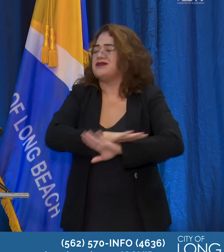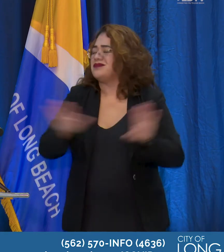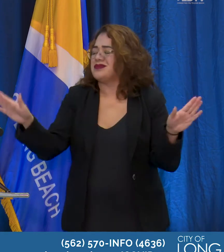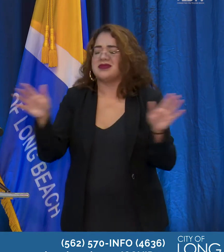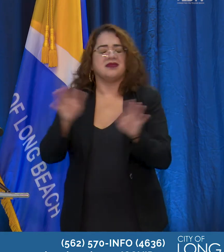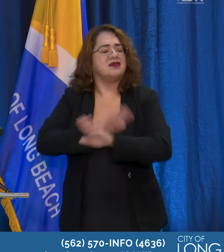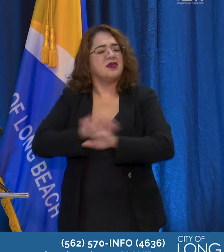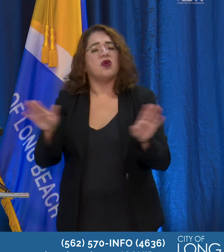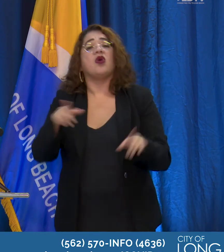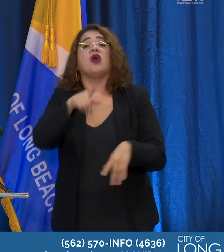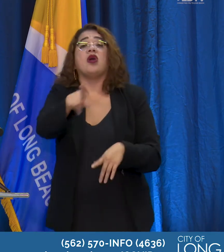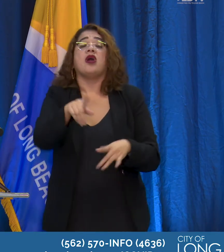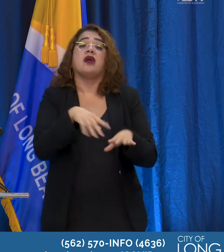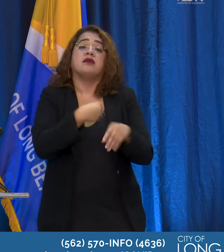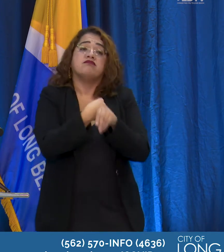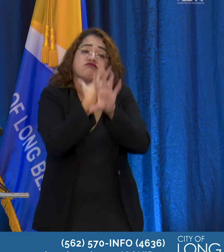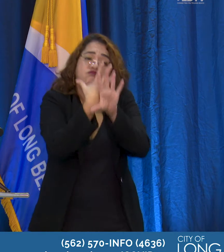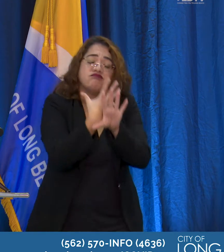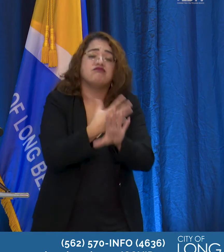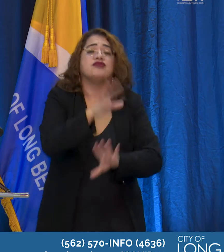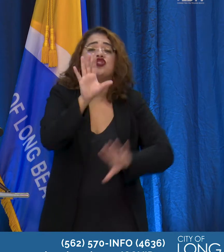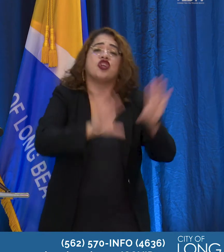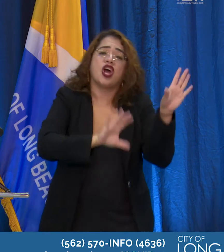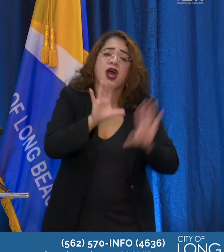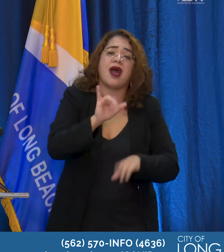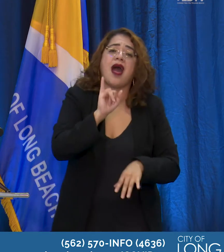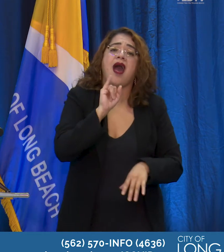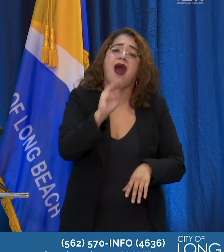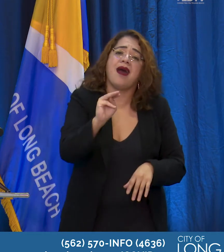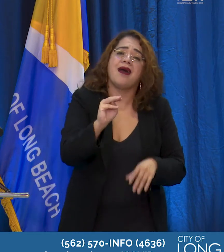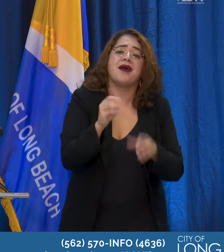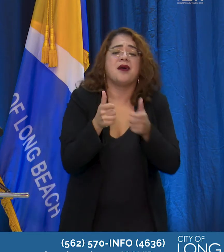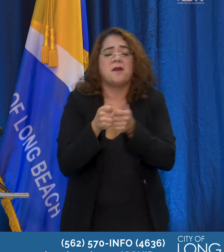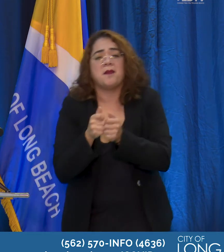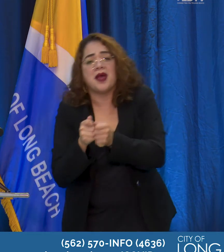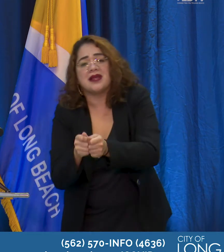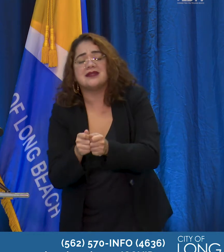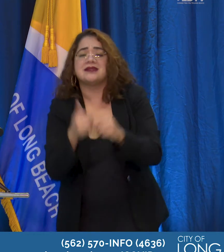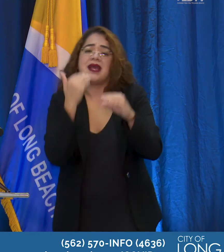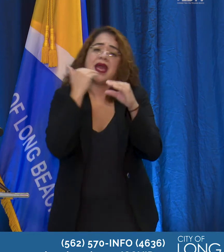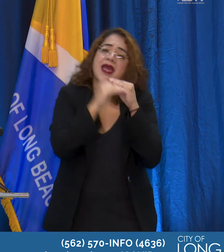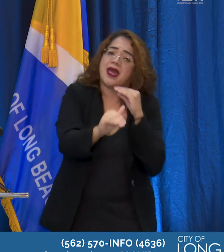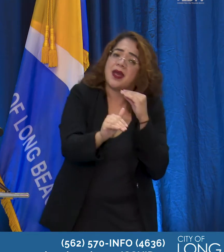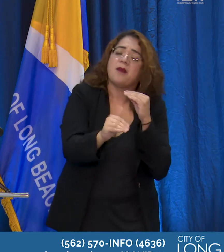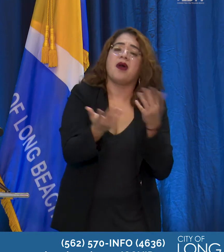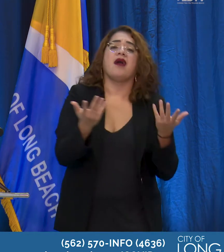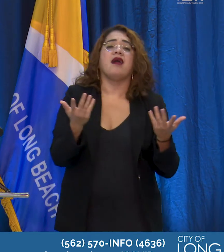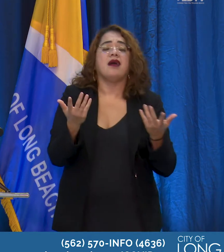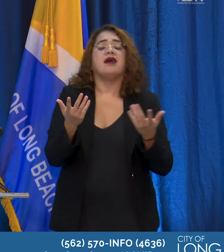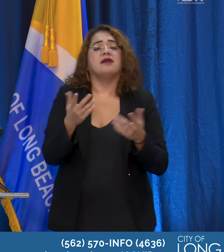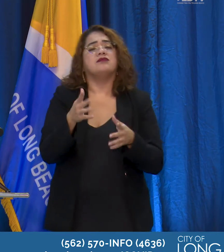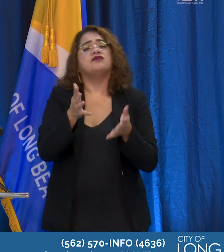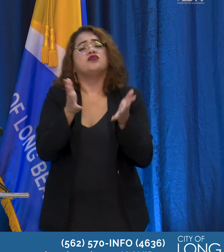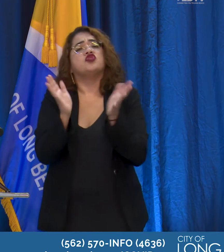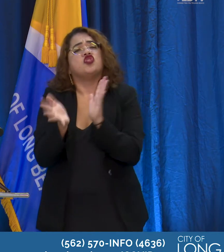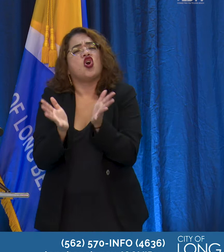video chat, instant messages, email letters, or any other form of communication ,and talking with people you trust about your concerns and how